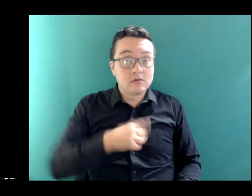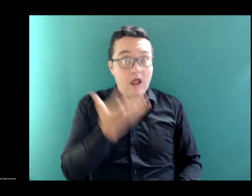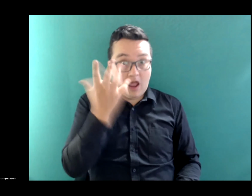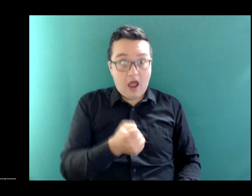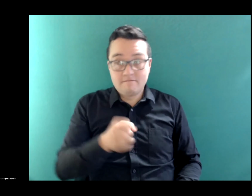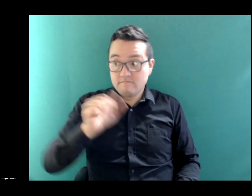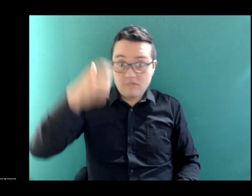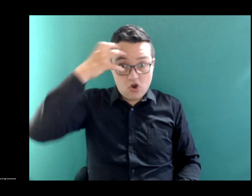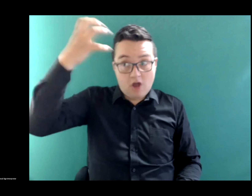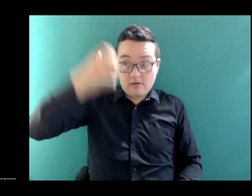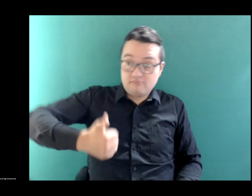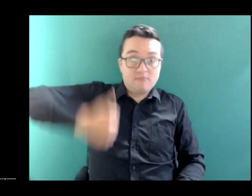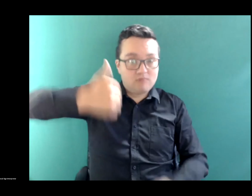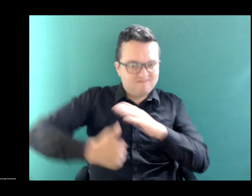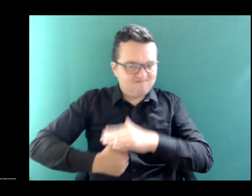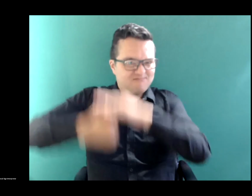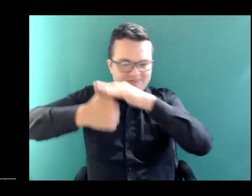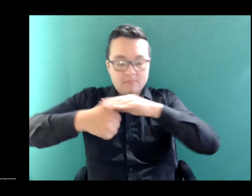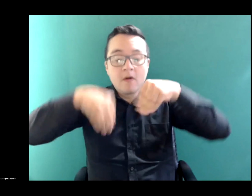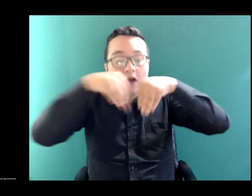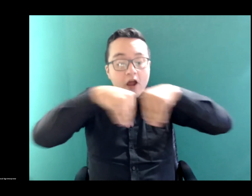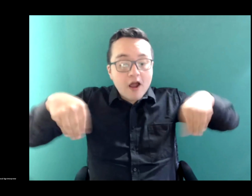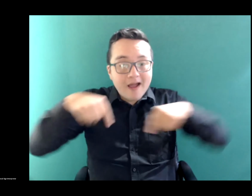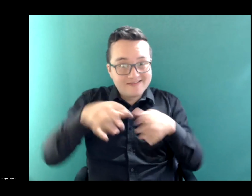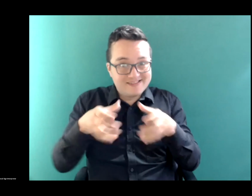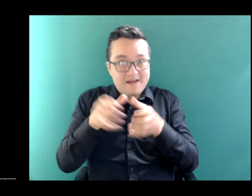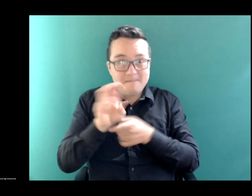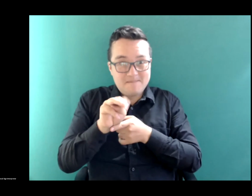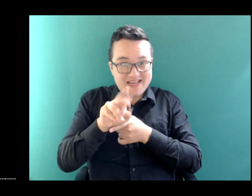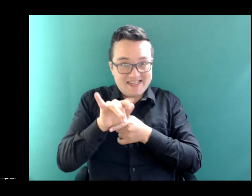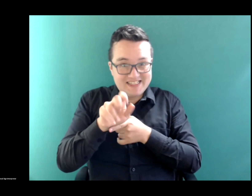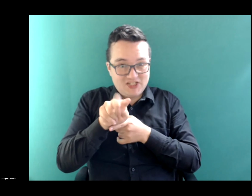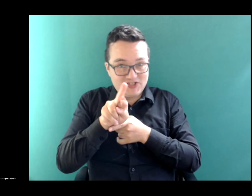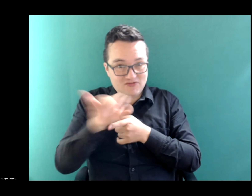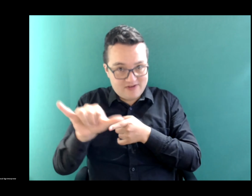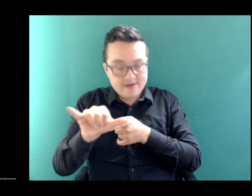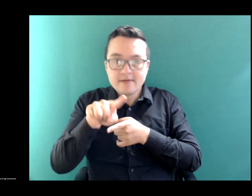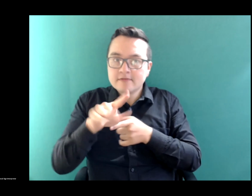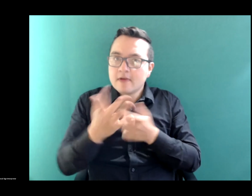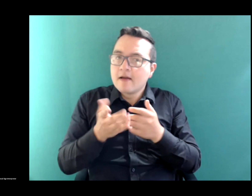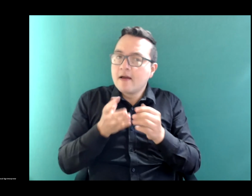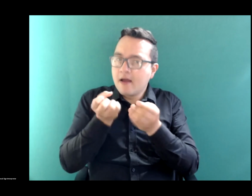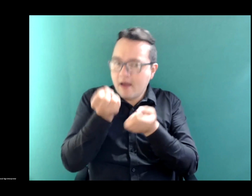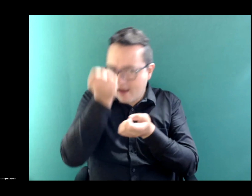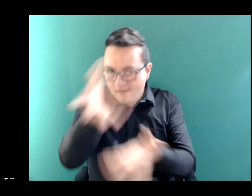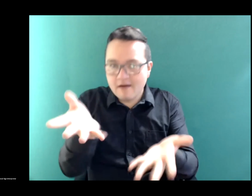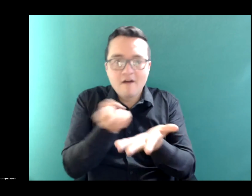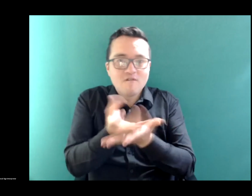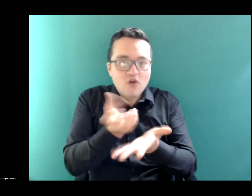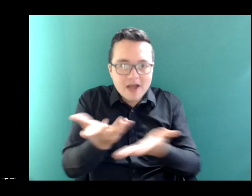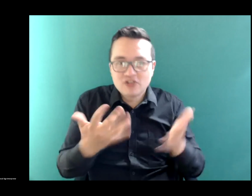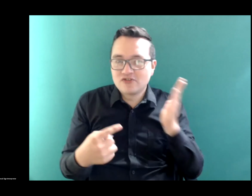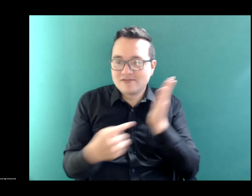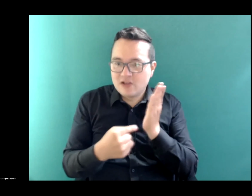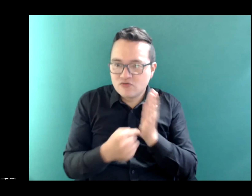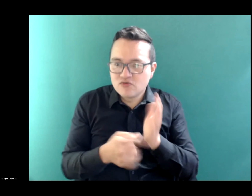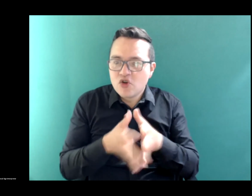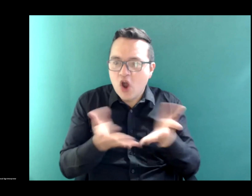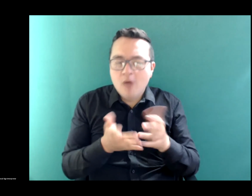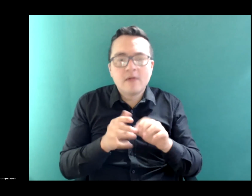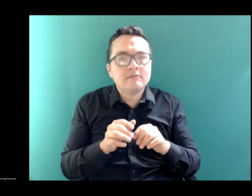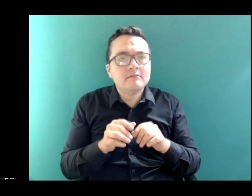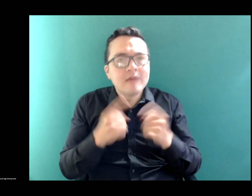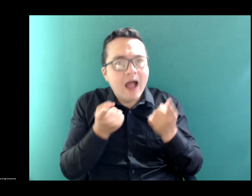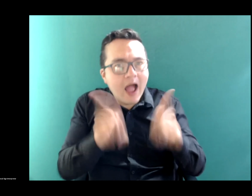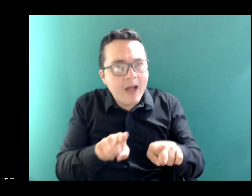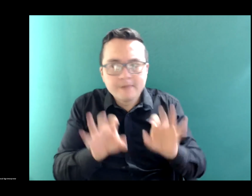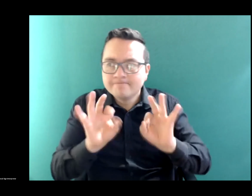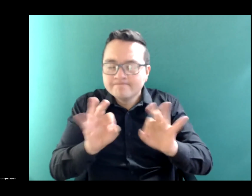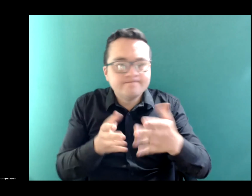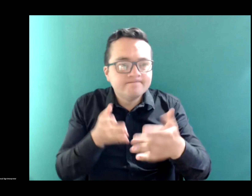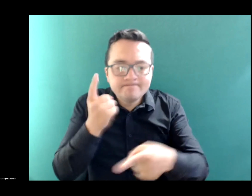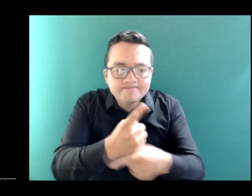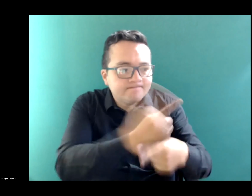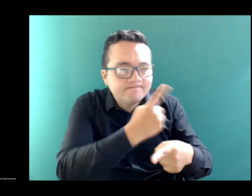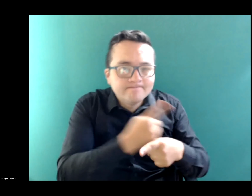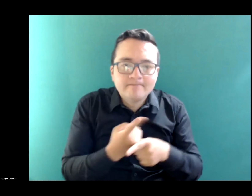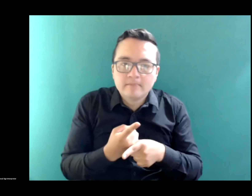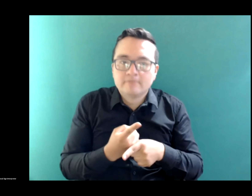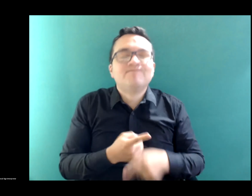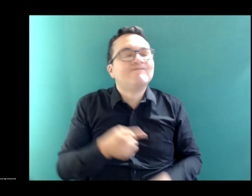That will be the question we will be asking.